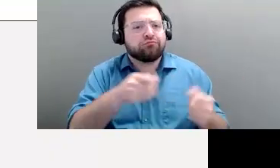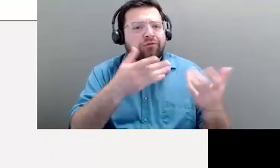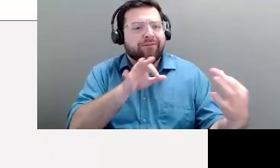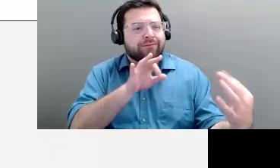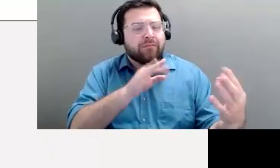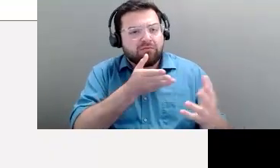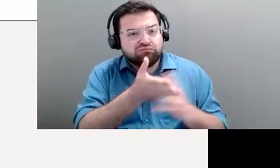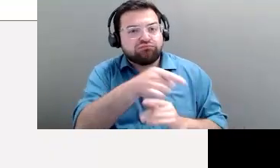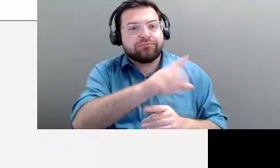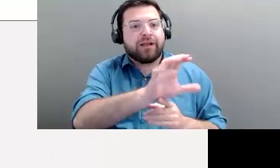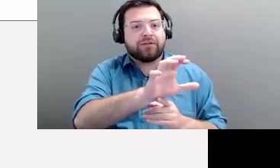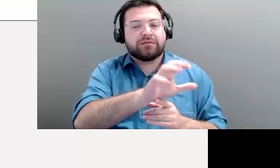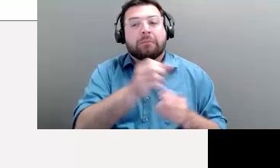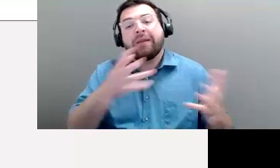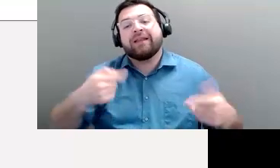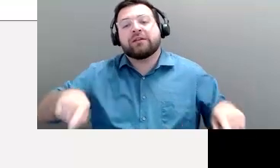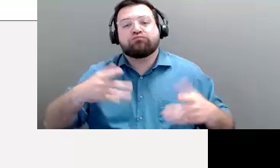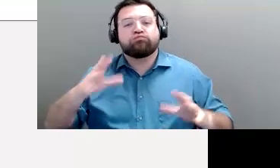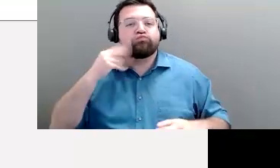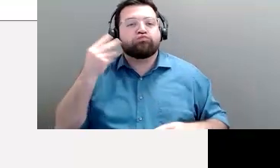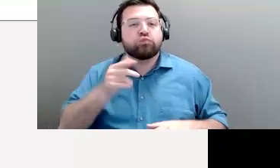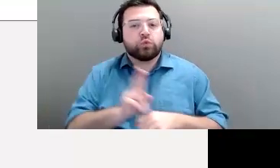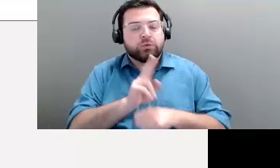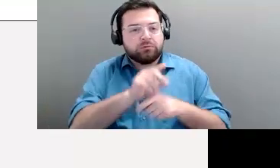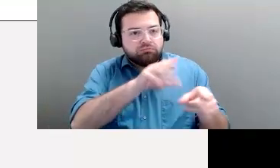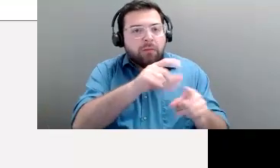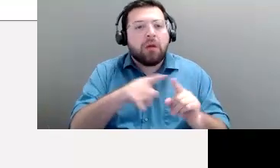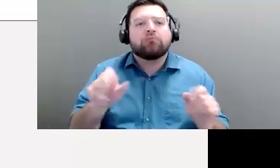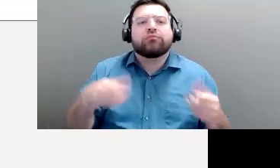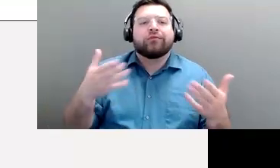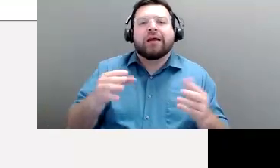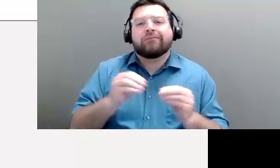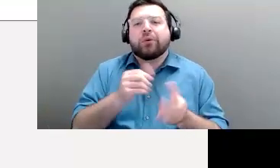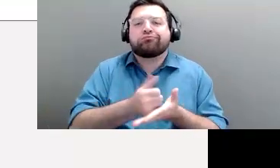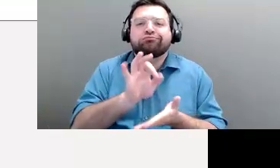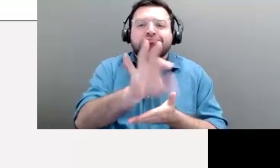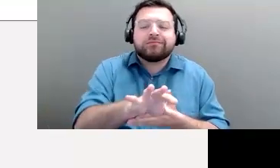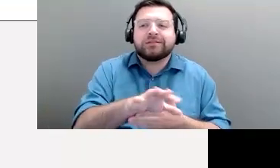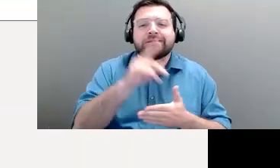some additional, tips and whatnot. On some areas.